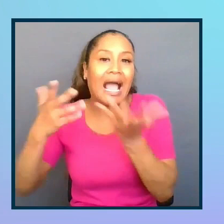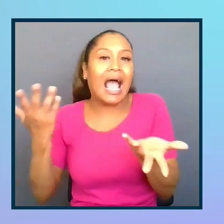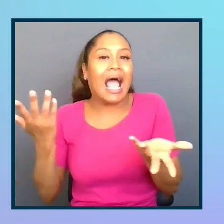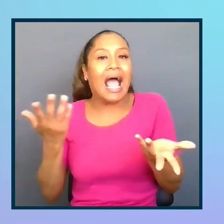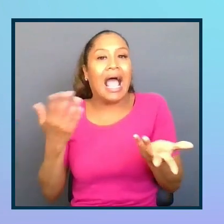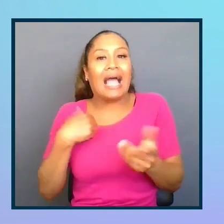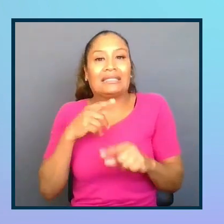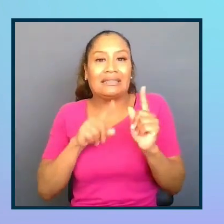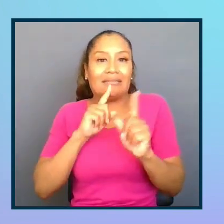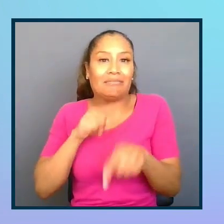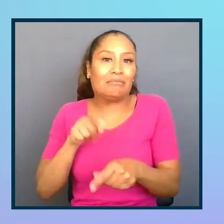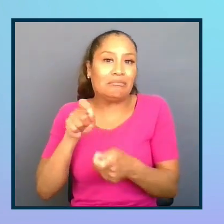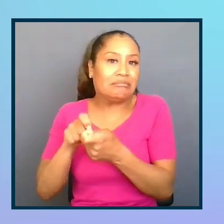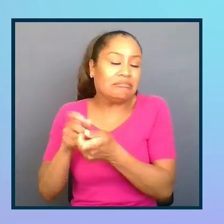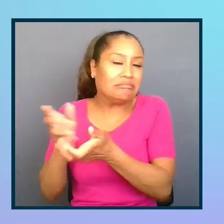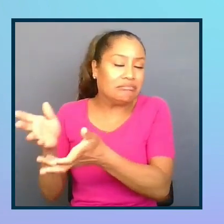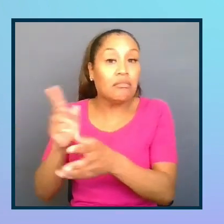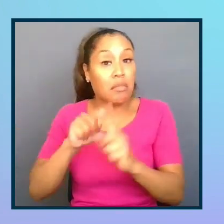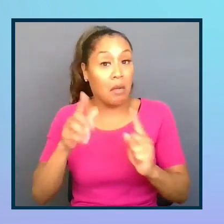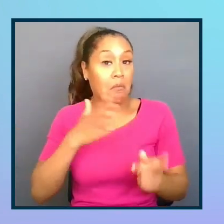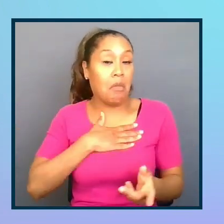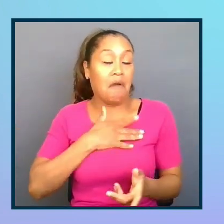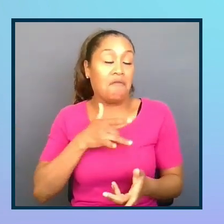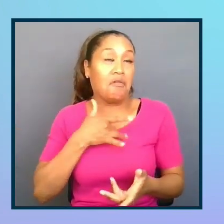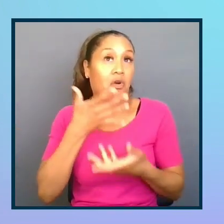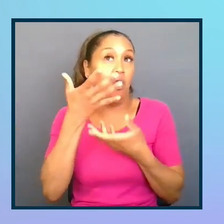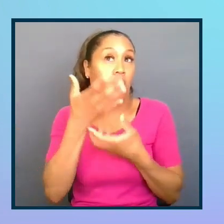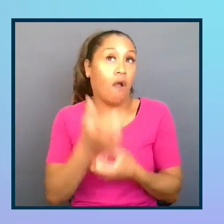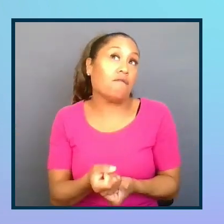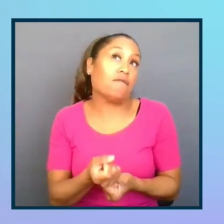but what I am confident in is that when those reviews are done,